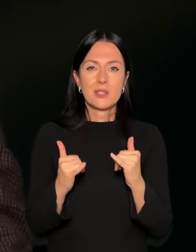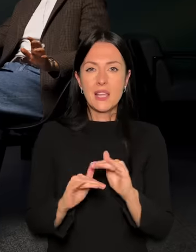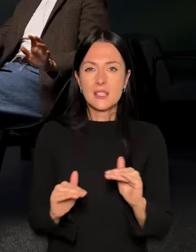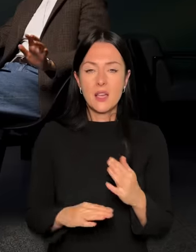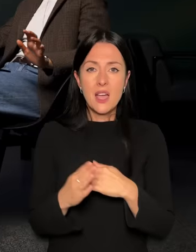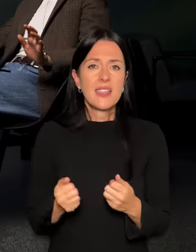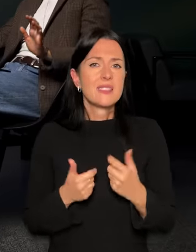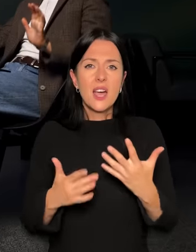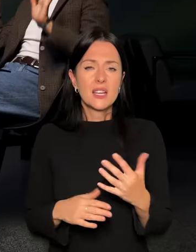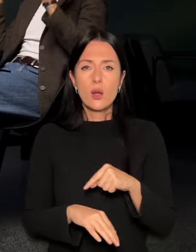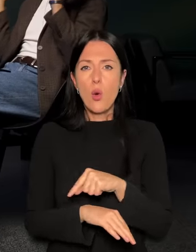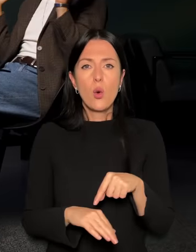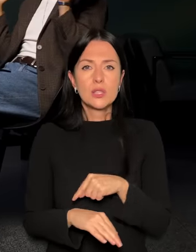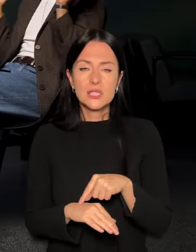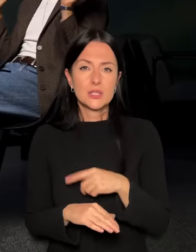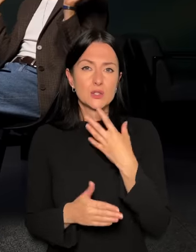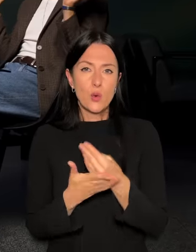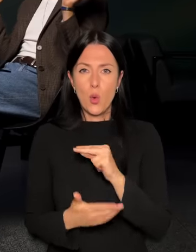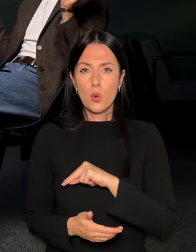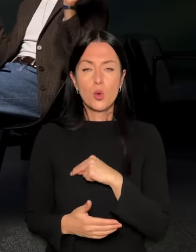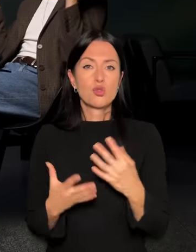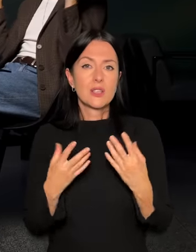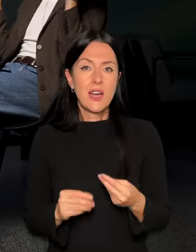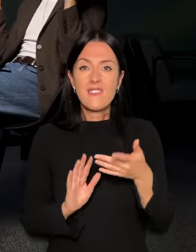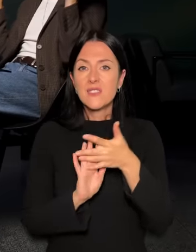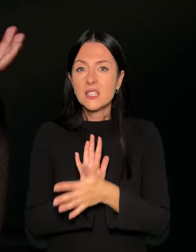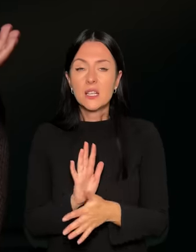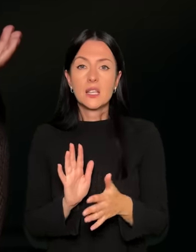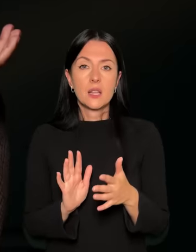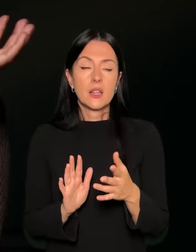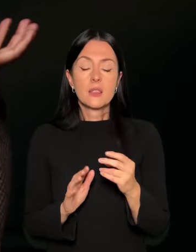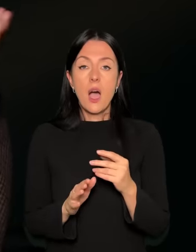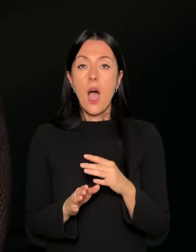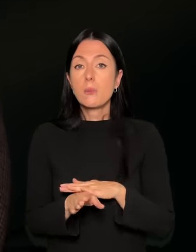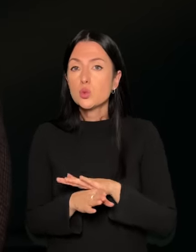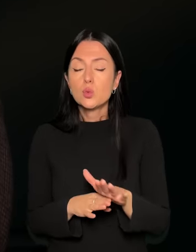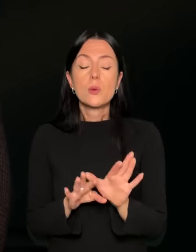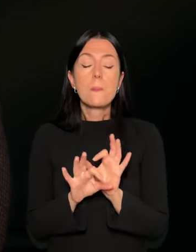I spent a few hours of my working day on an absolutely wonderful experience